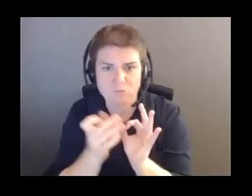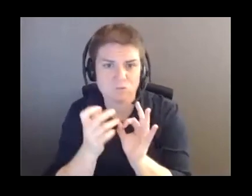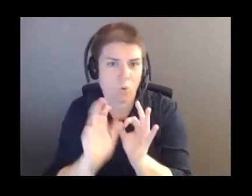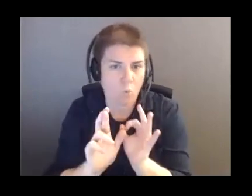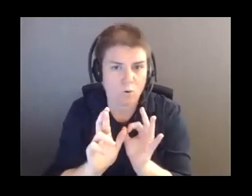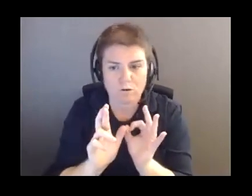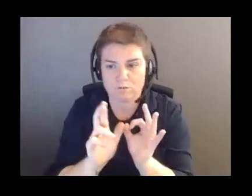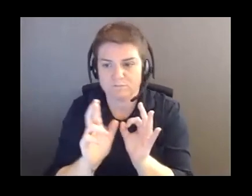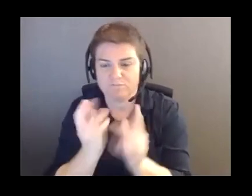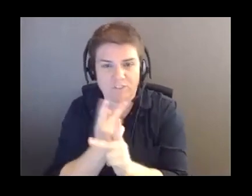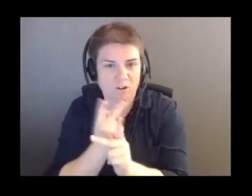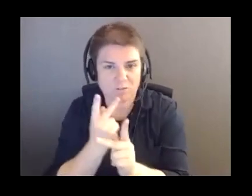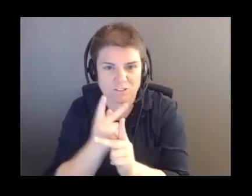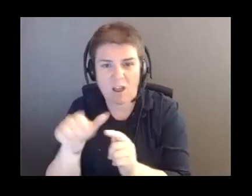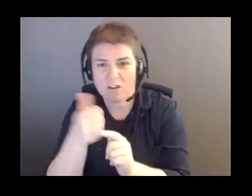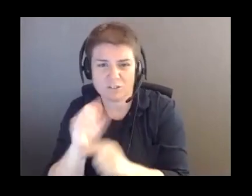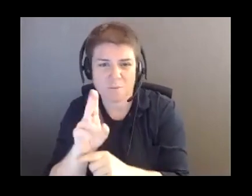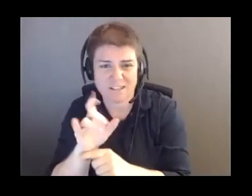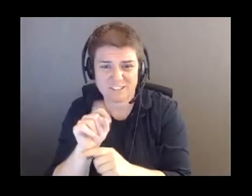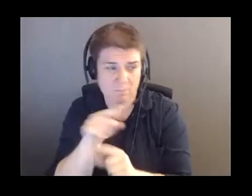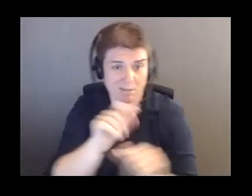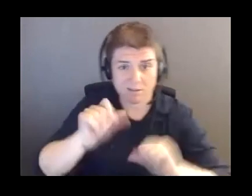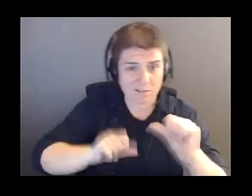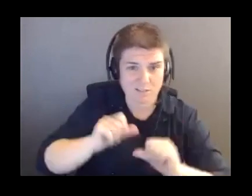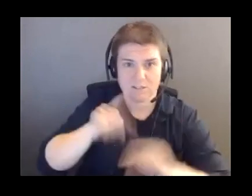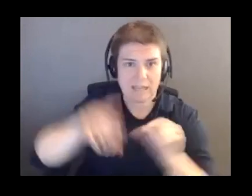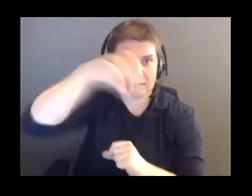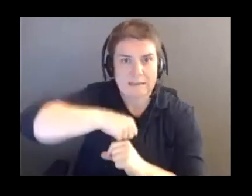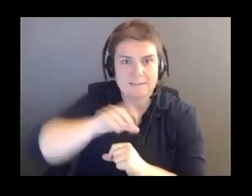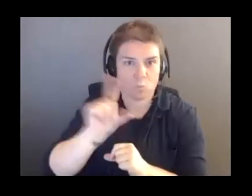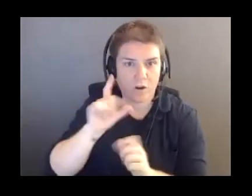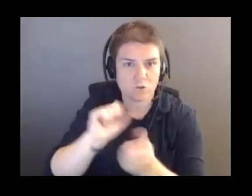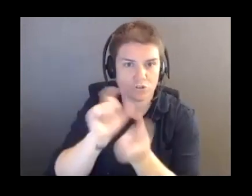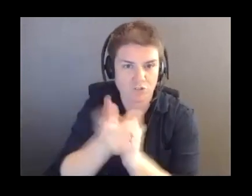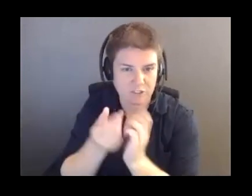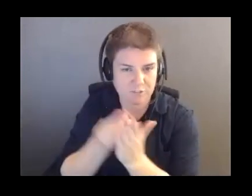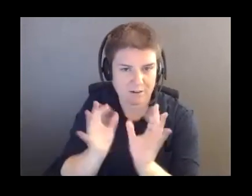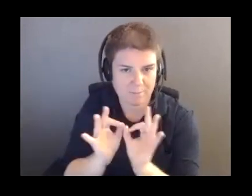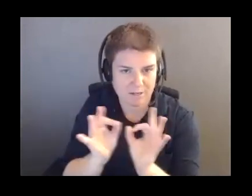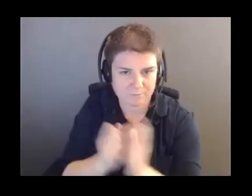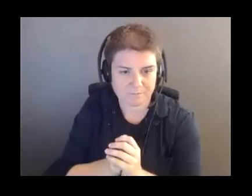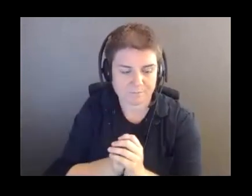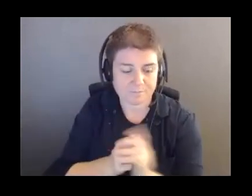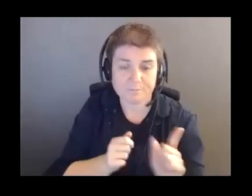as to which pieces can be scaled. Assessors also can't recommend an amount higher than